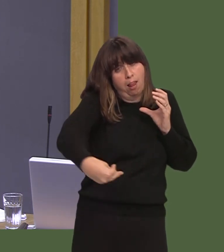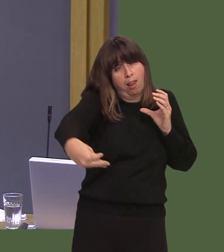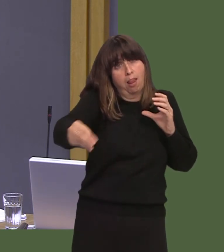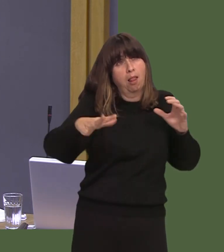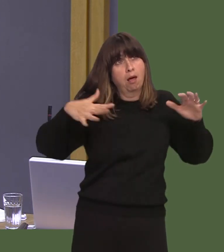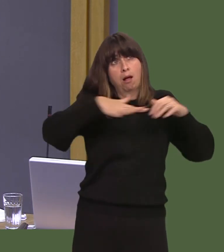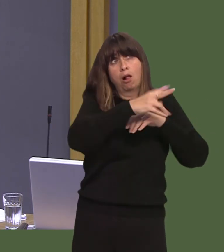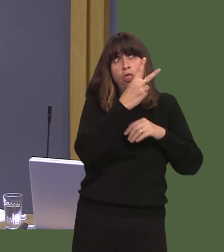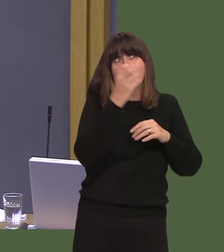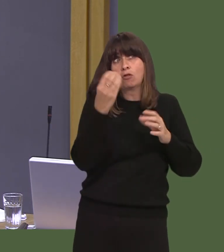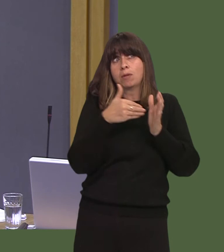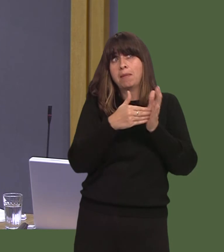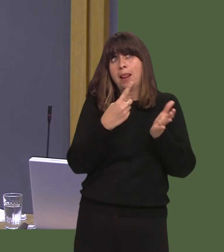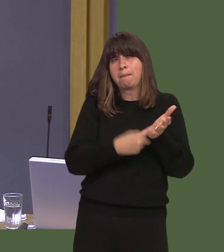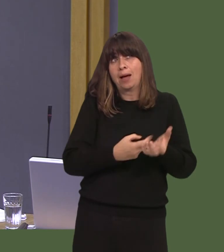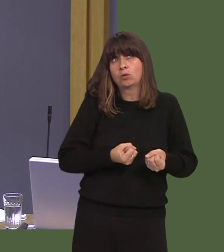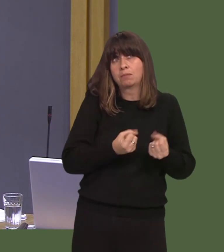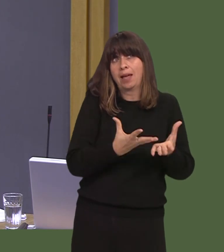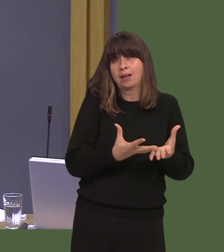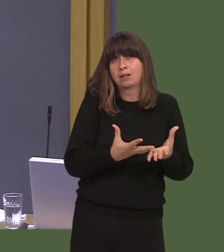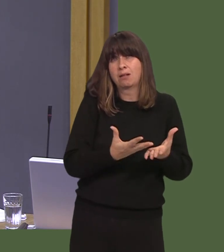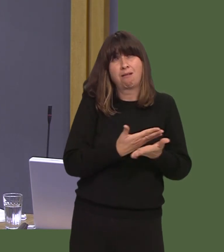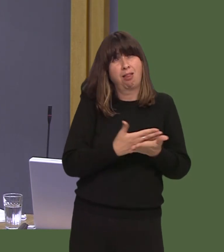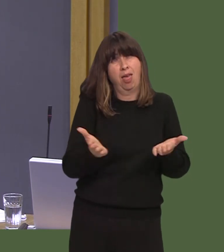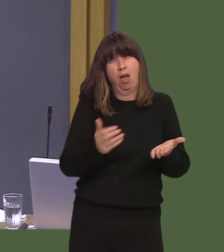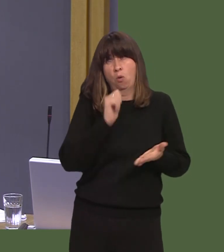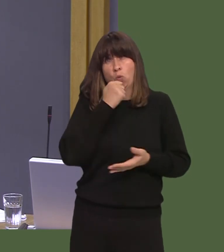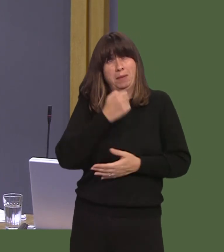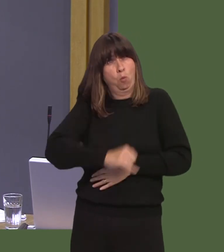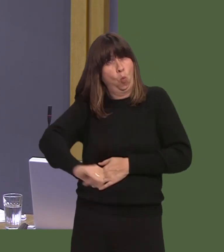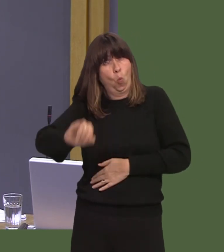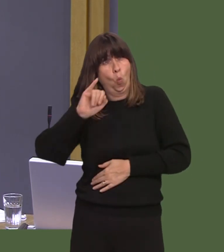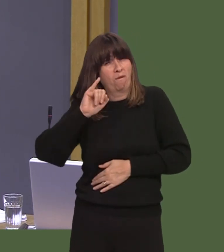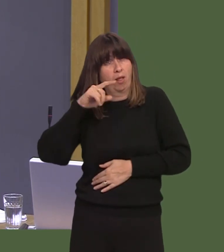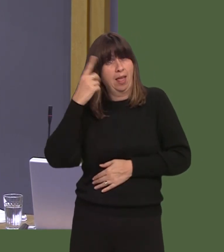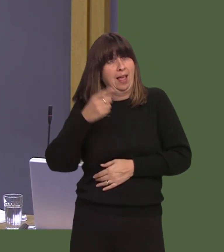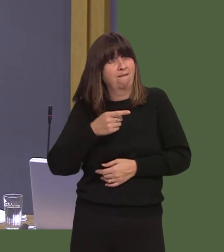cost £300 million, isn't it clear that it would be a scandal if the money, or part of